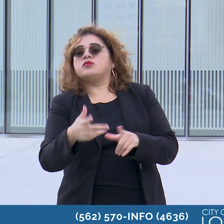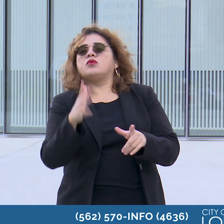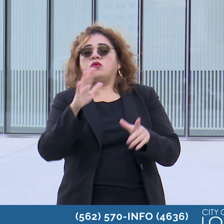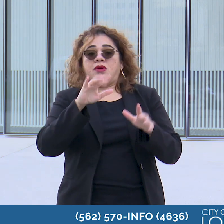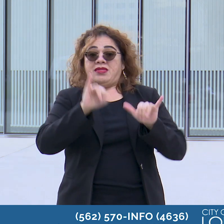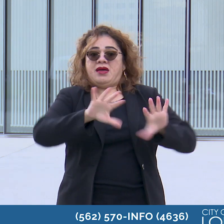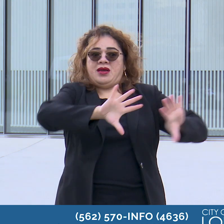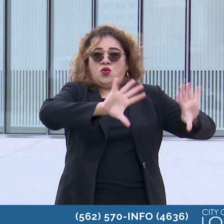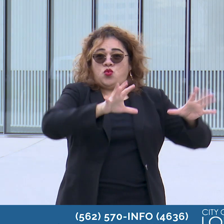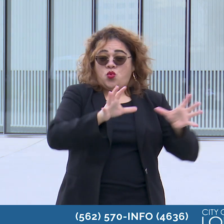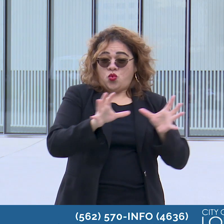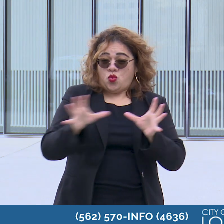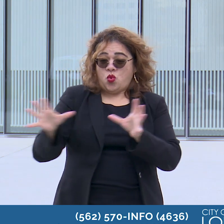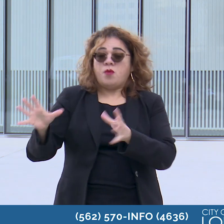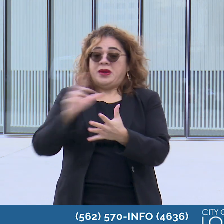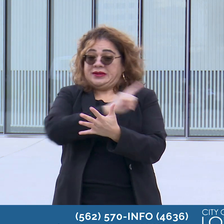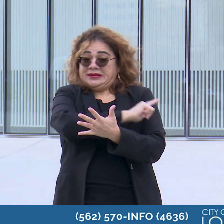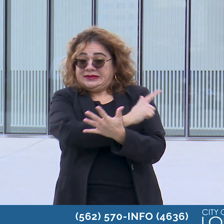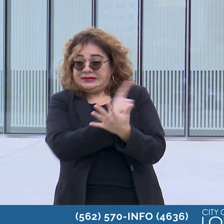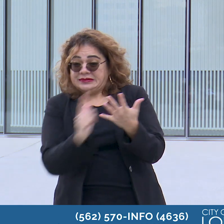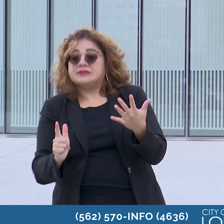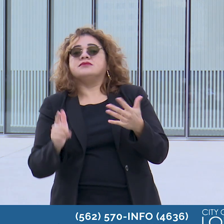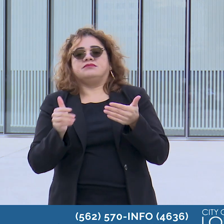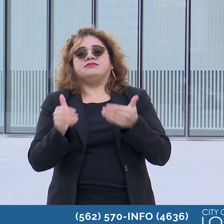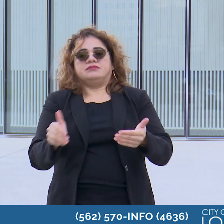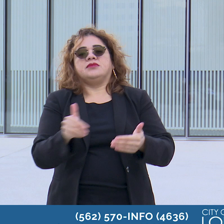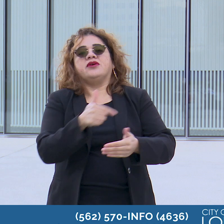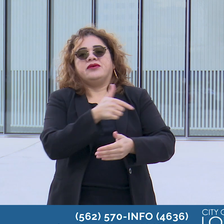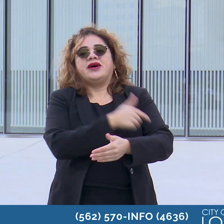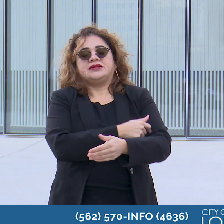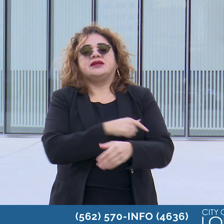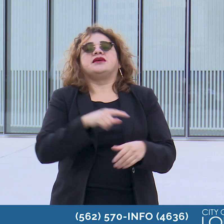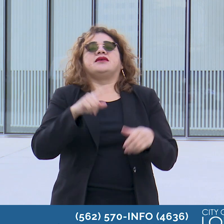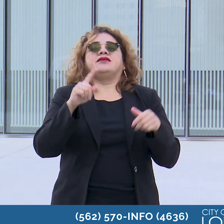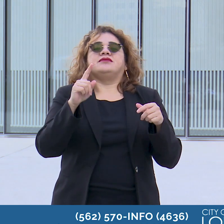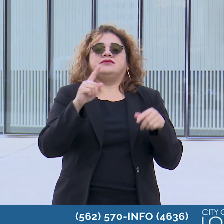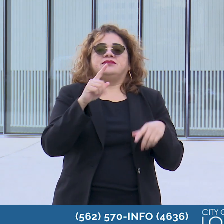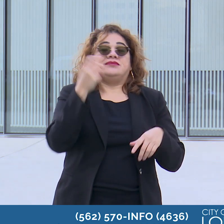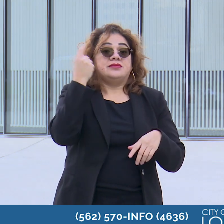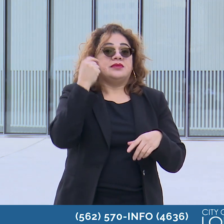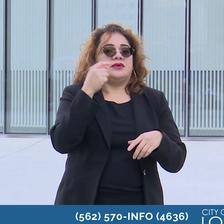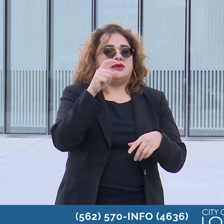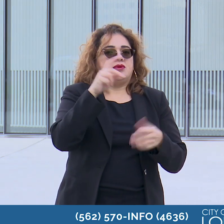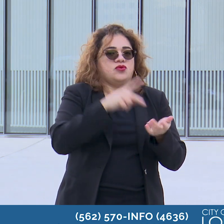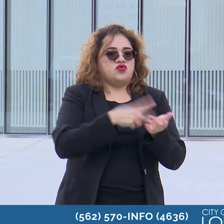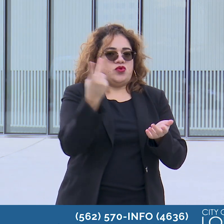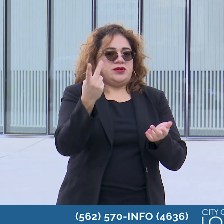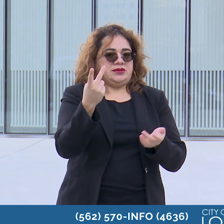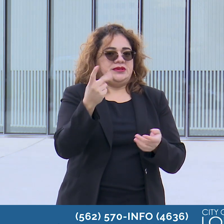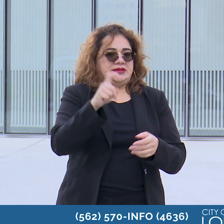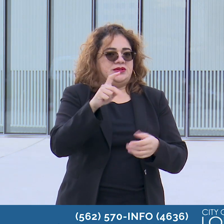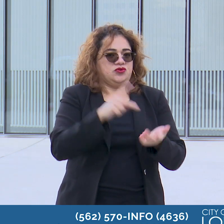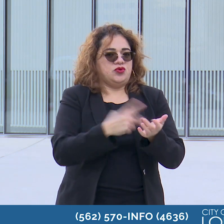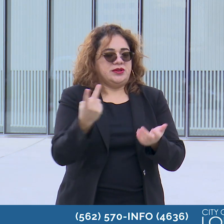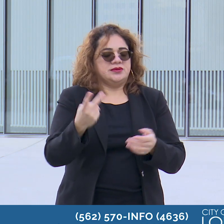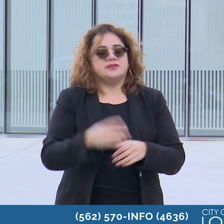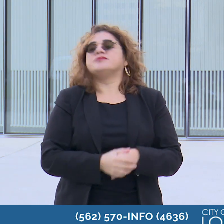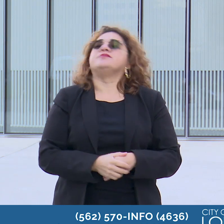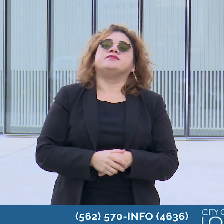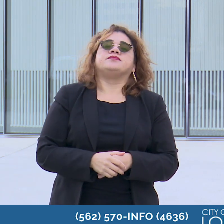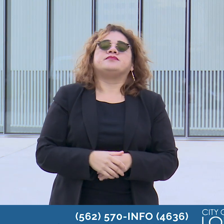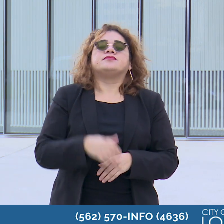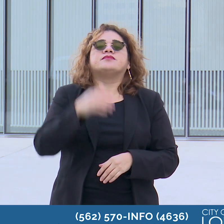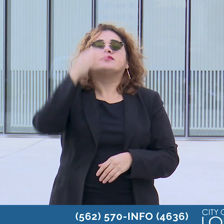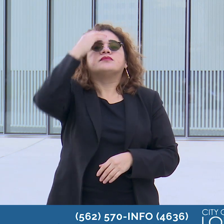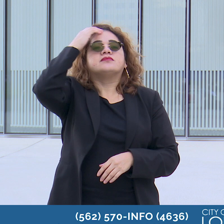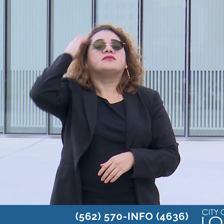I want to now discuss within this category that we're discussing there is the next phase